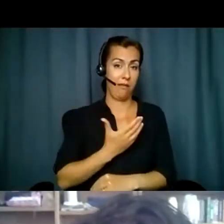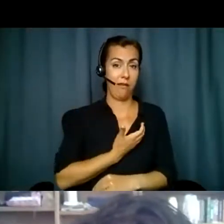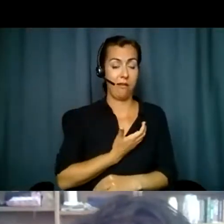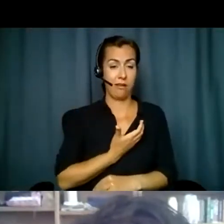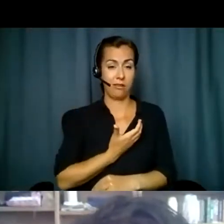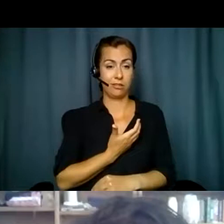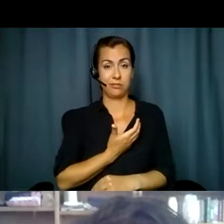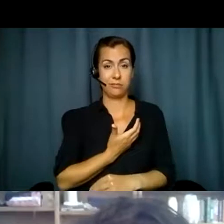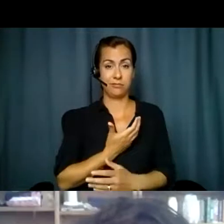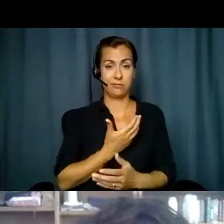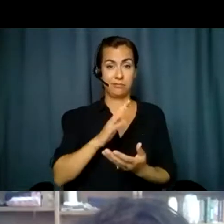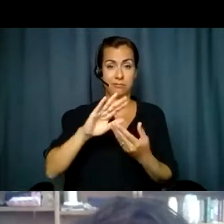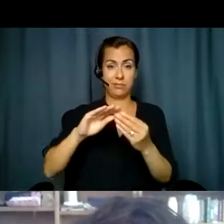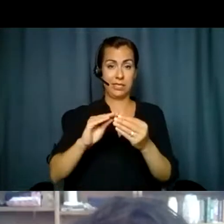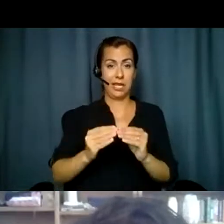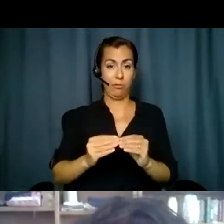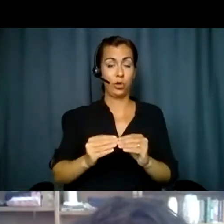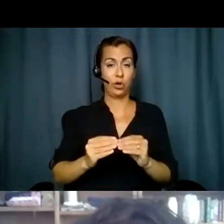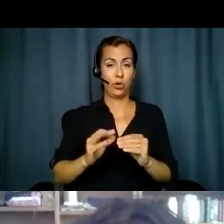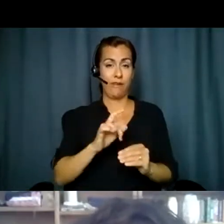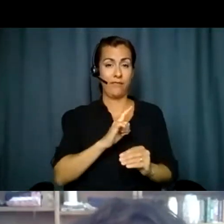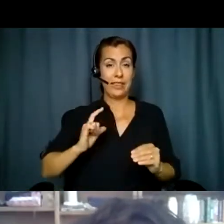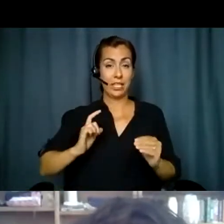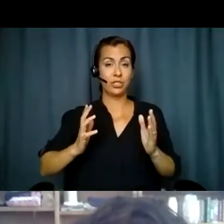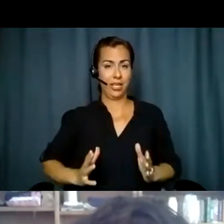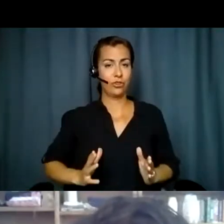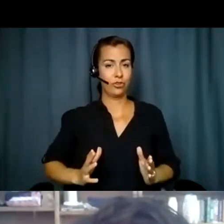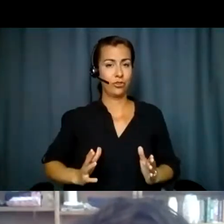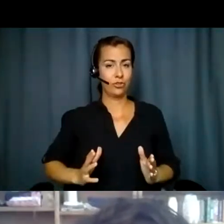they also provide safe polling locations?